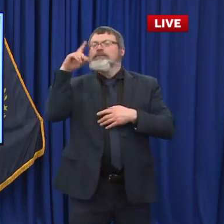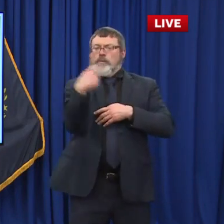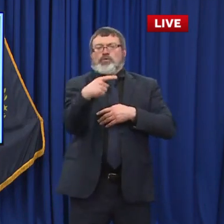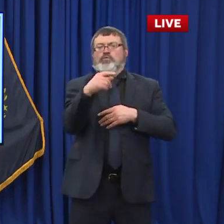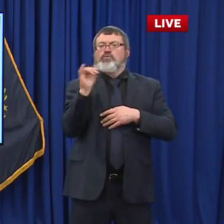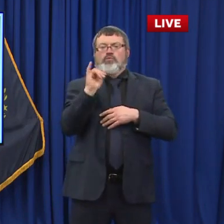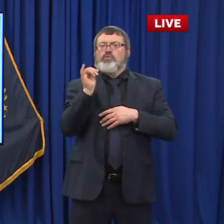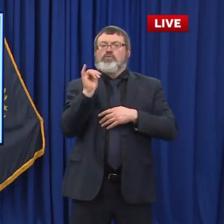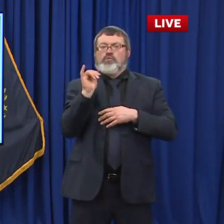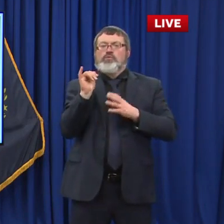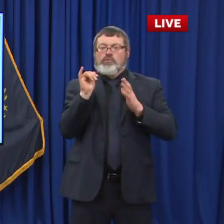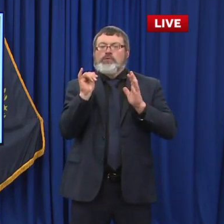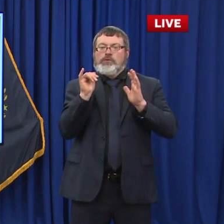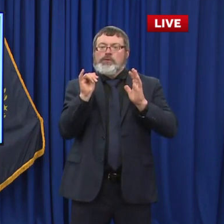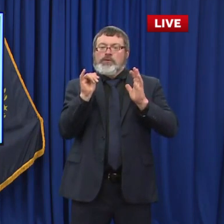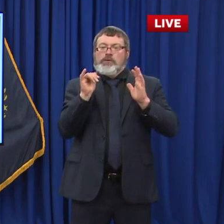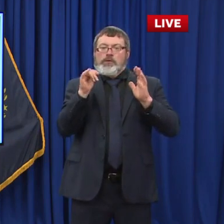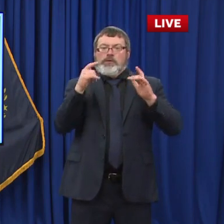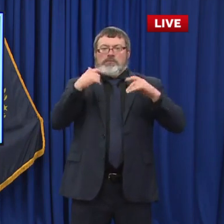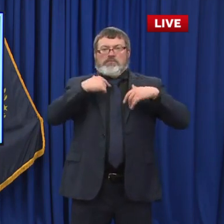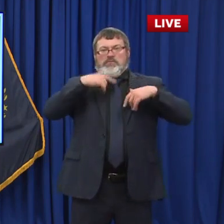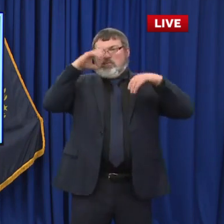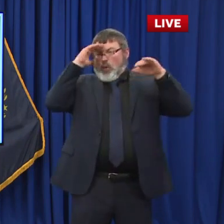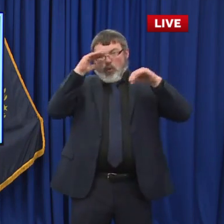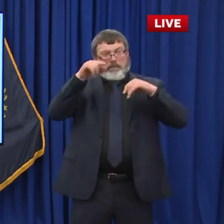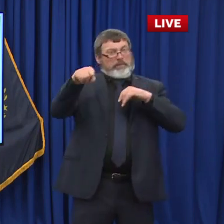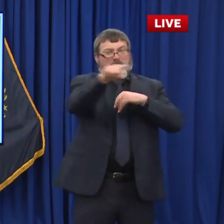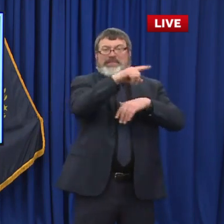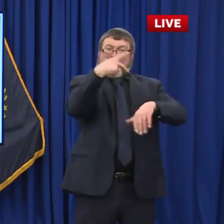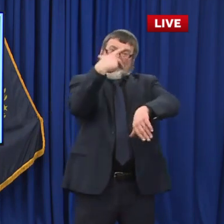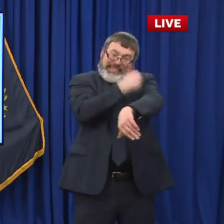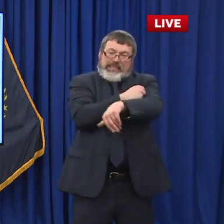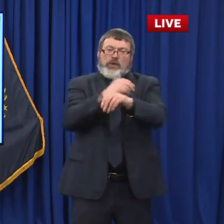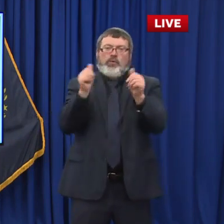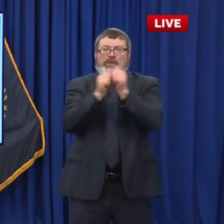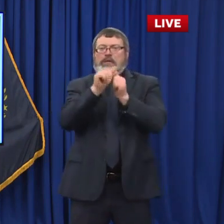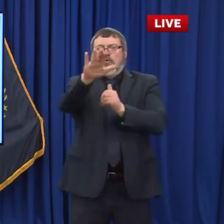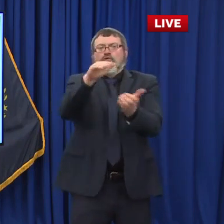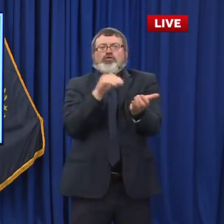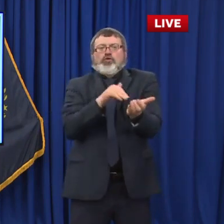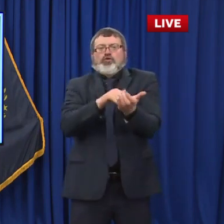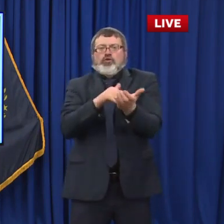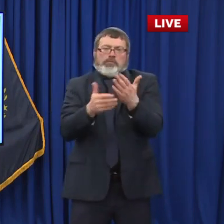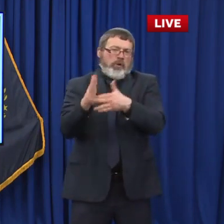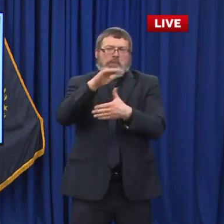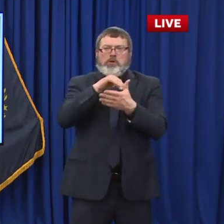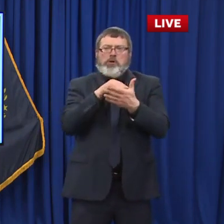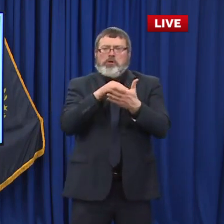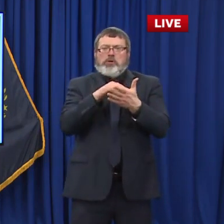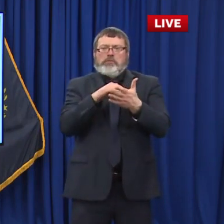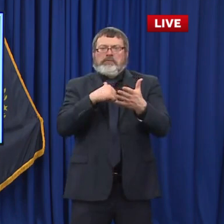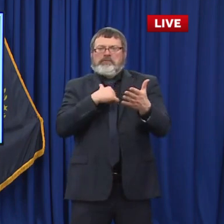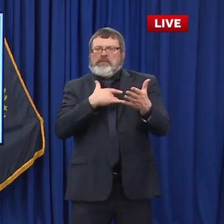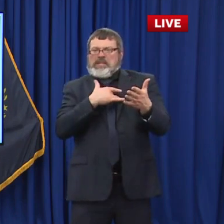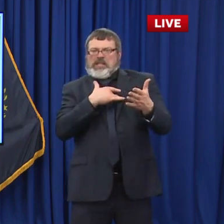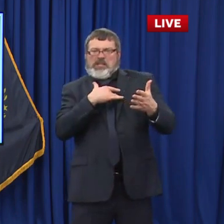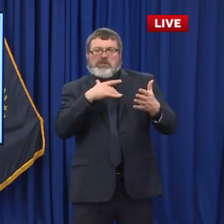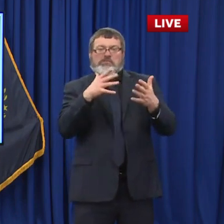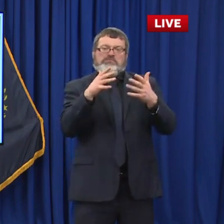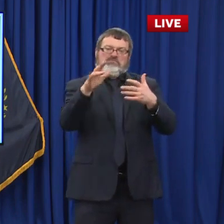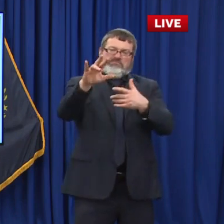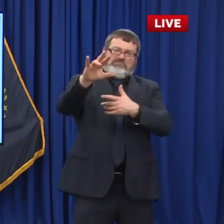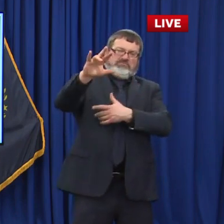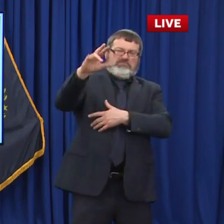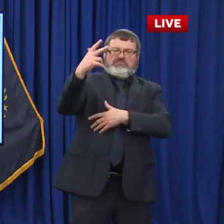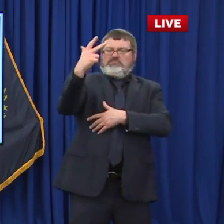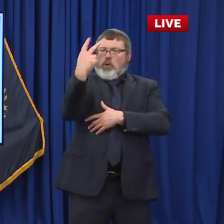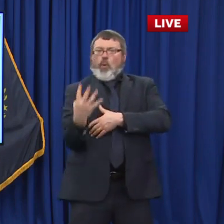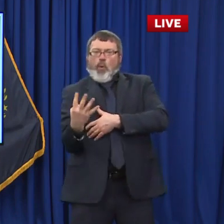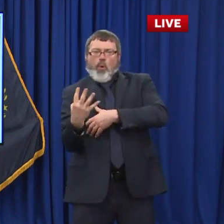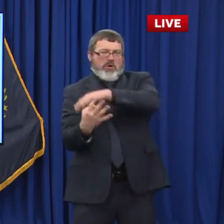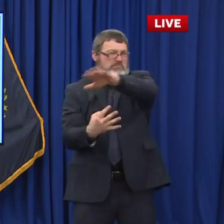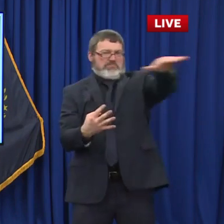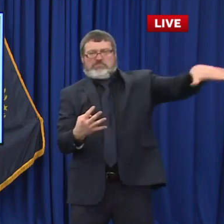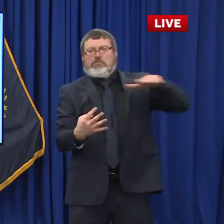IS THAT A LOT OF THOSE CITIZENS WILL BE ABLE TO GET THEIR VACCINATIONS FROM THEIR THEIR THEIR PROVIDER, RIGHT?